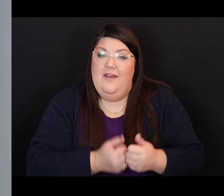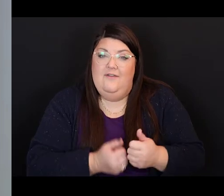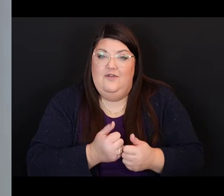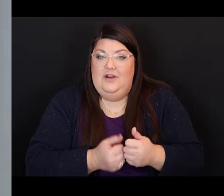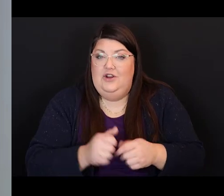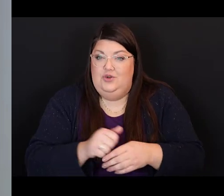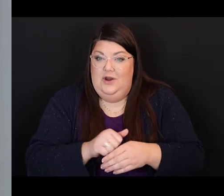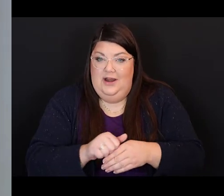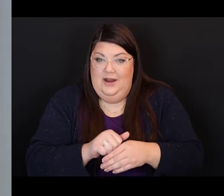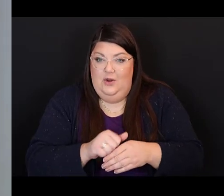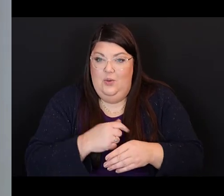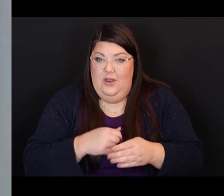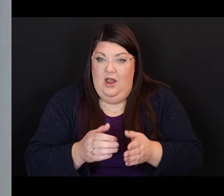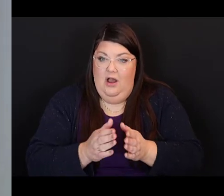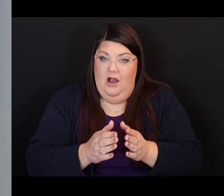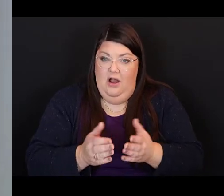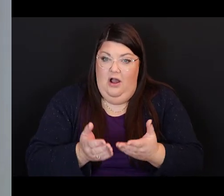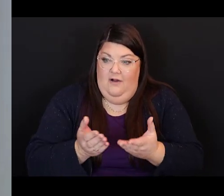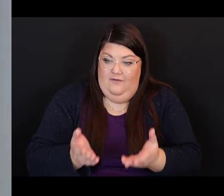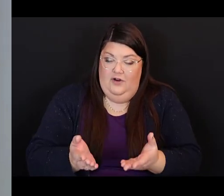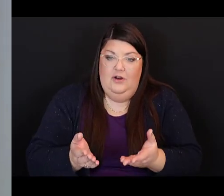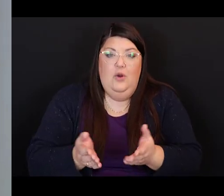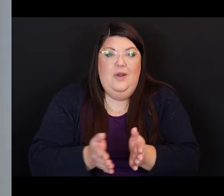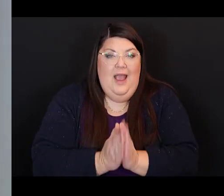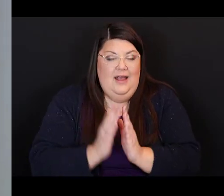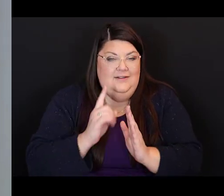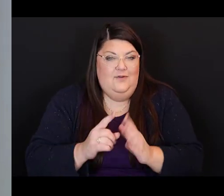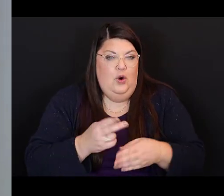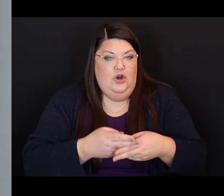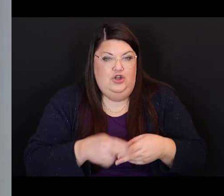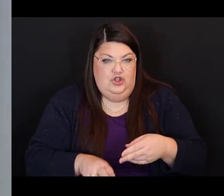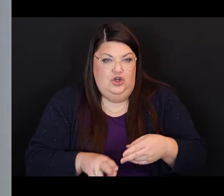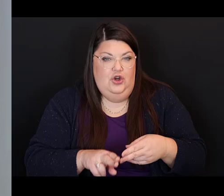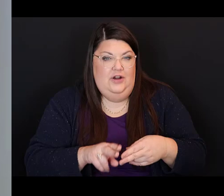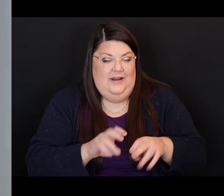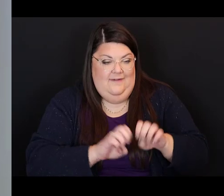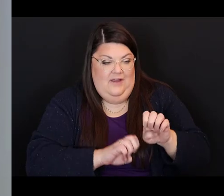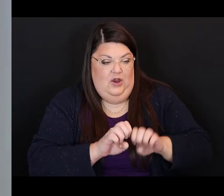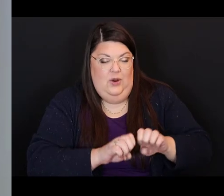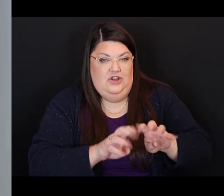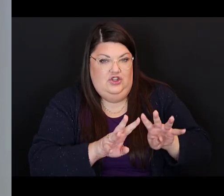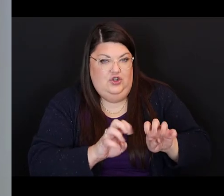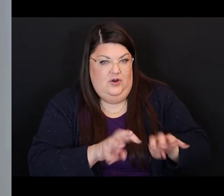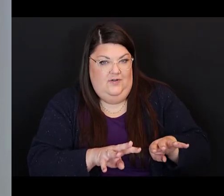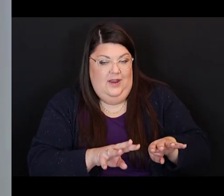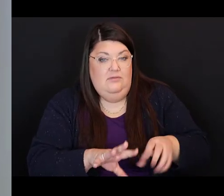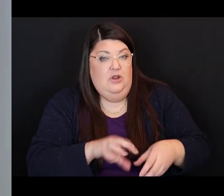every training we offer we ask folks to complete a short evaluation survey. And that includes